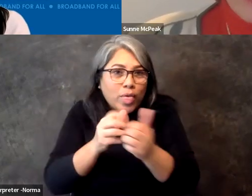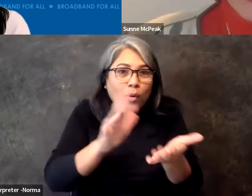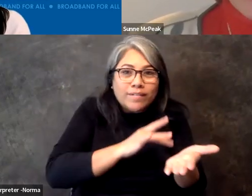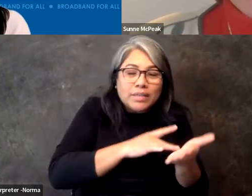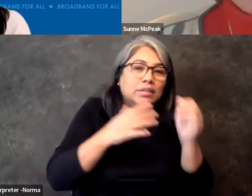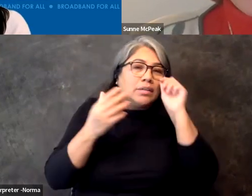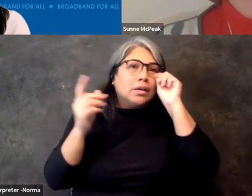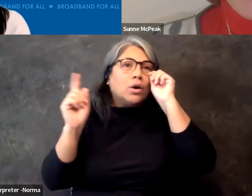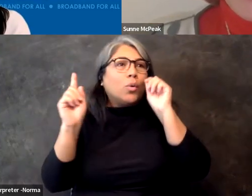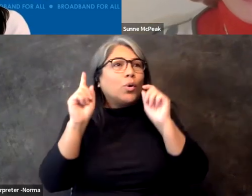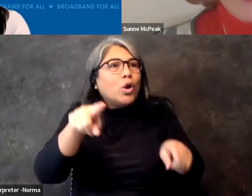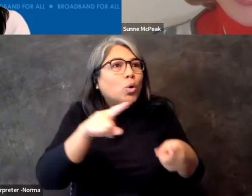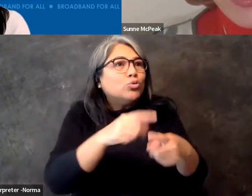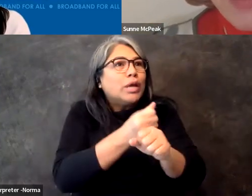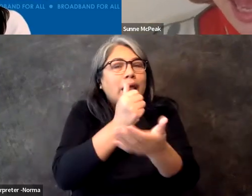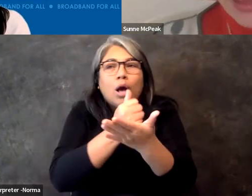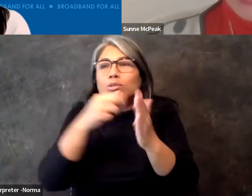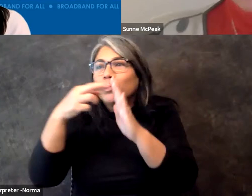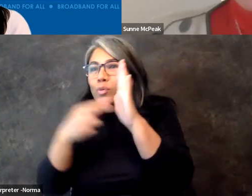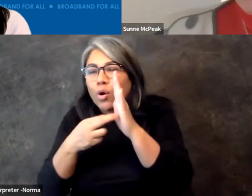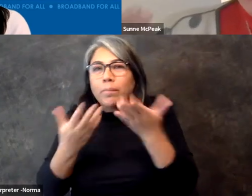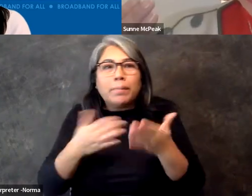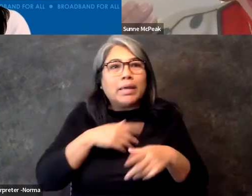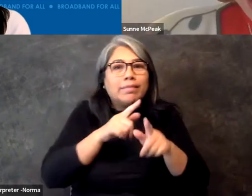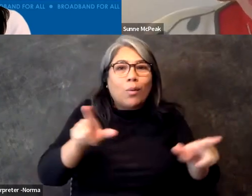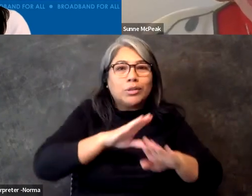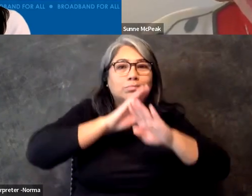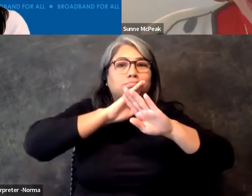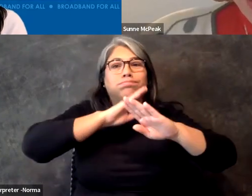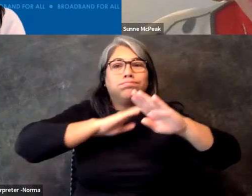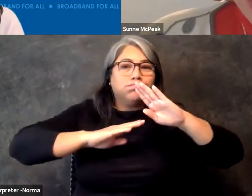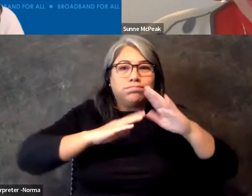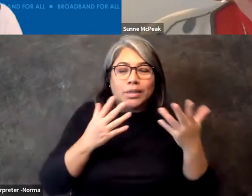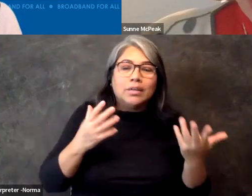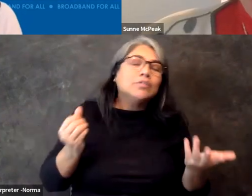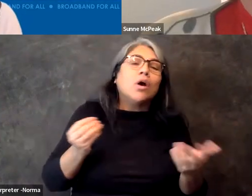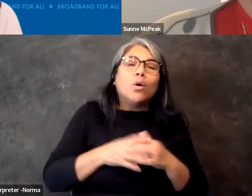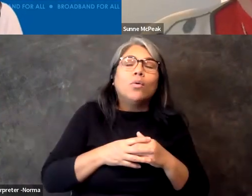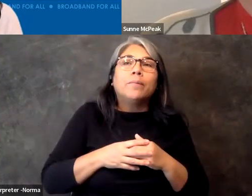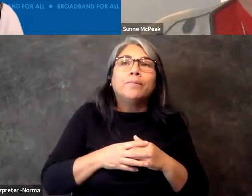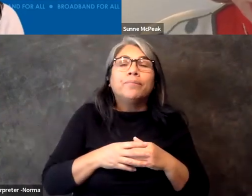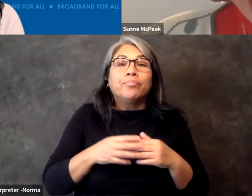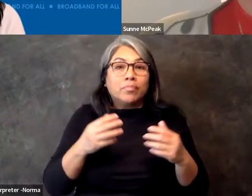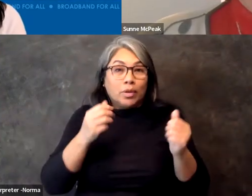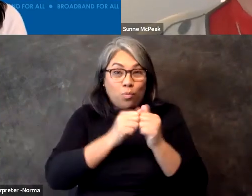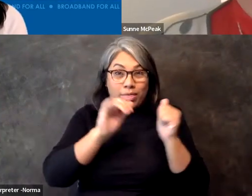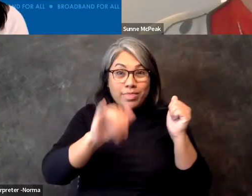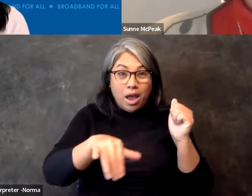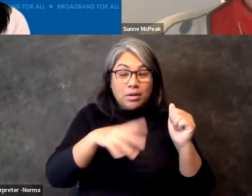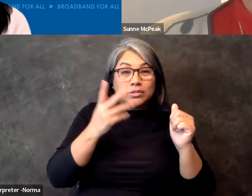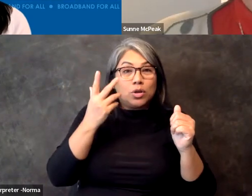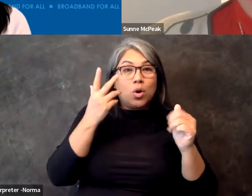have a language barrier and in that. So when we take the goal of getting everybody online is